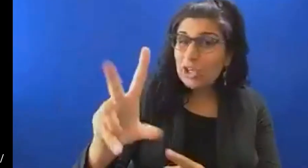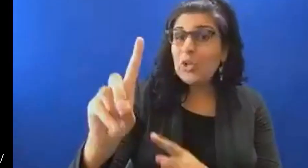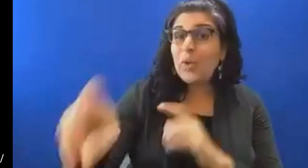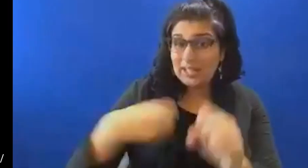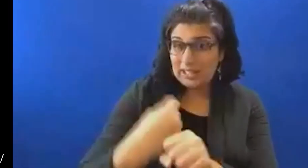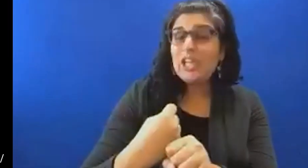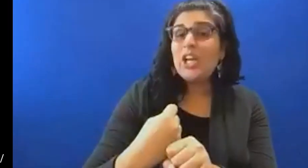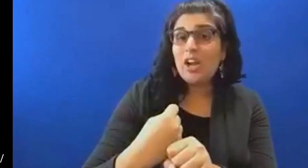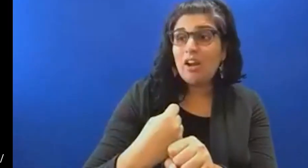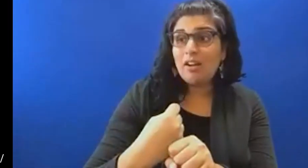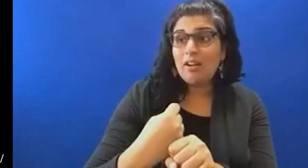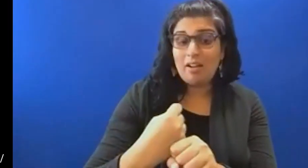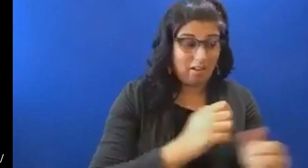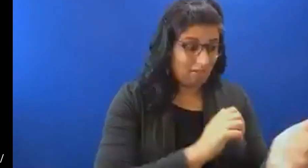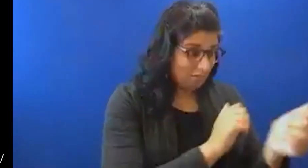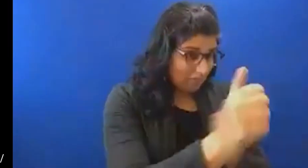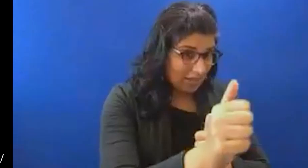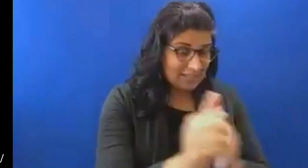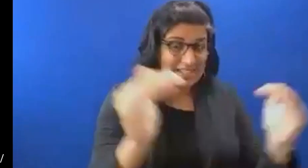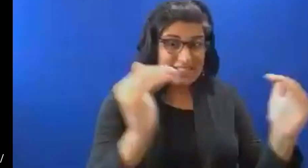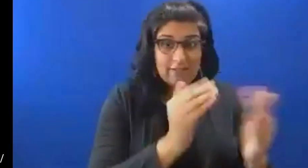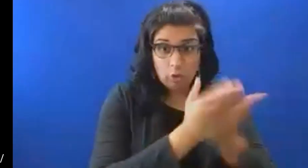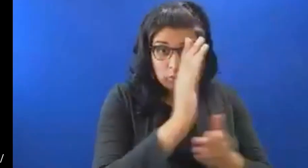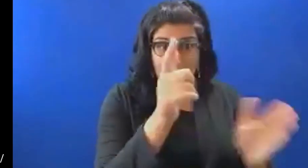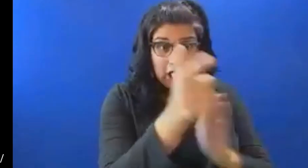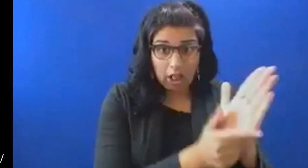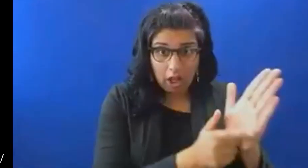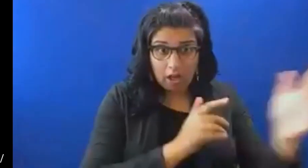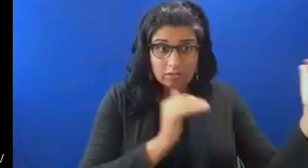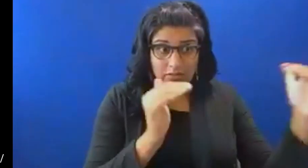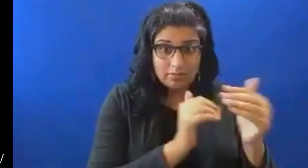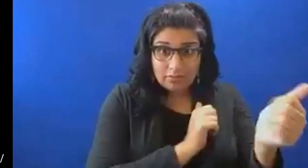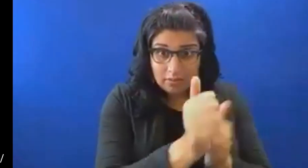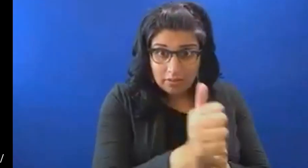of that civil rights law, the disability community has been continuing to fight for our rights